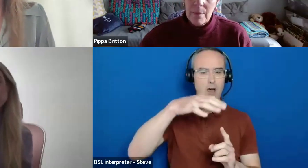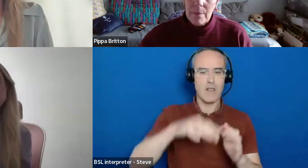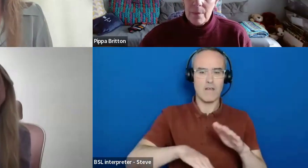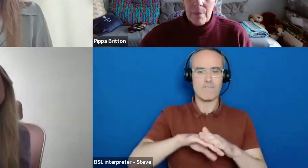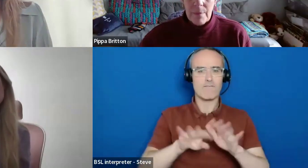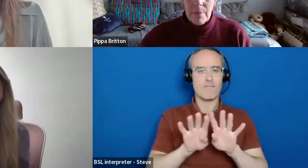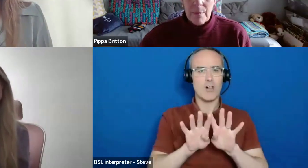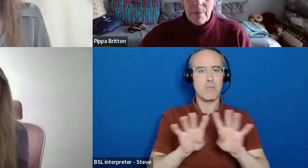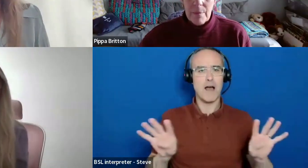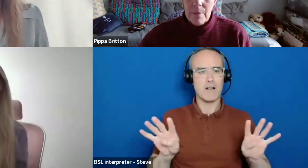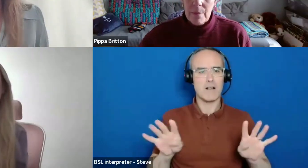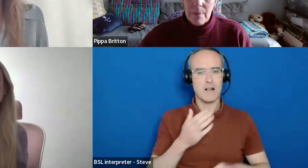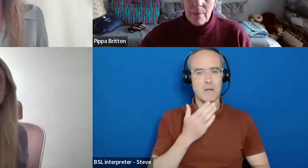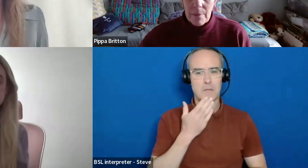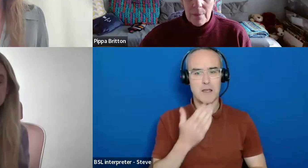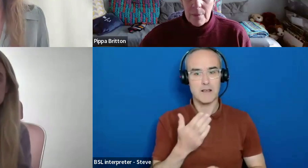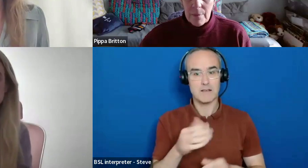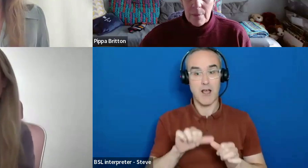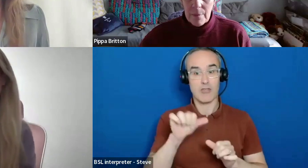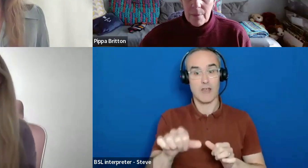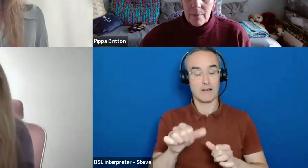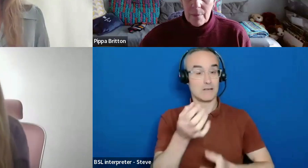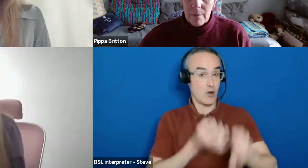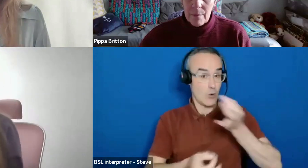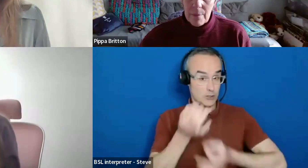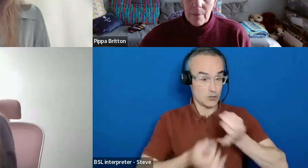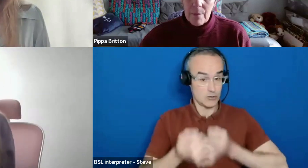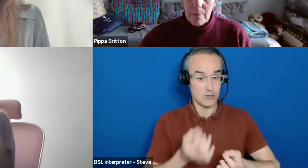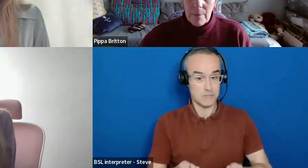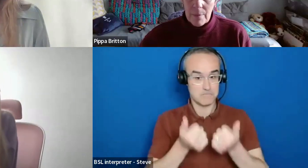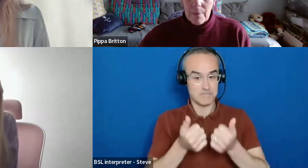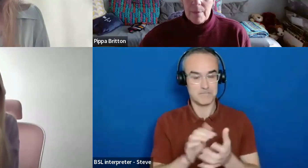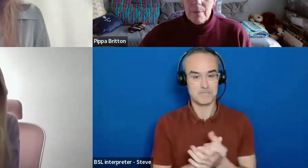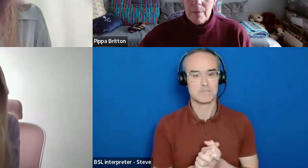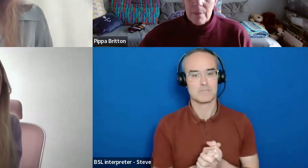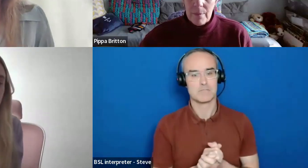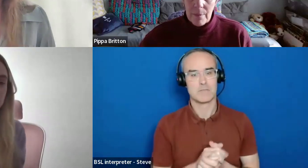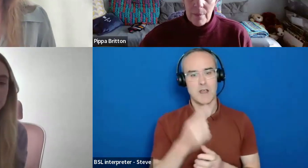and then we can go to questions. So I think the, a big question that people